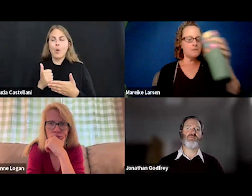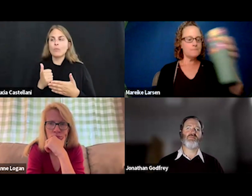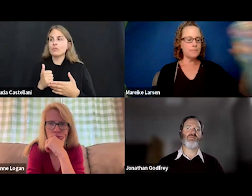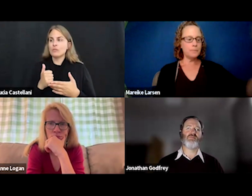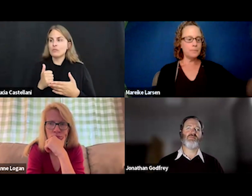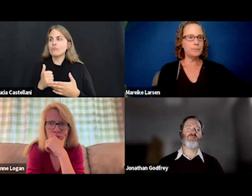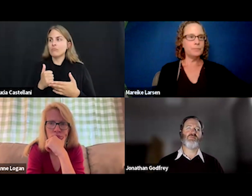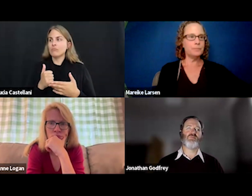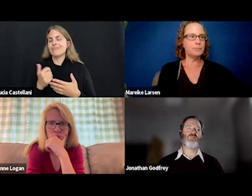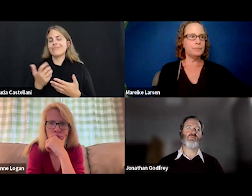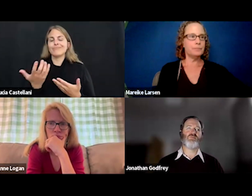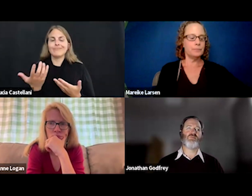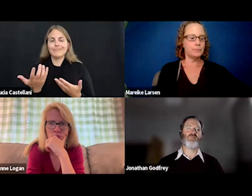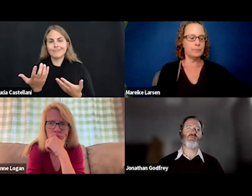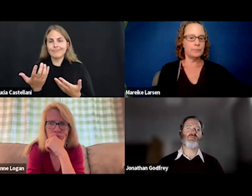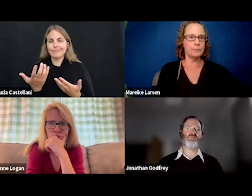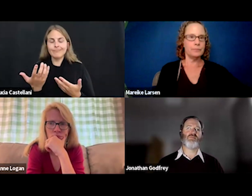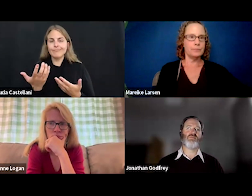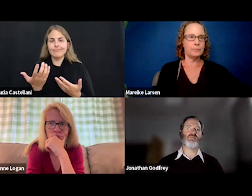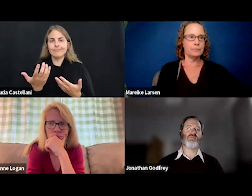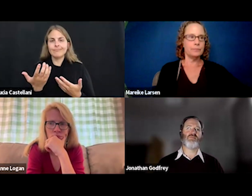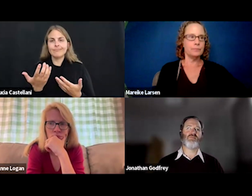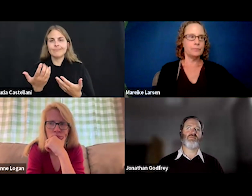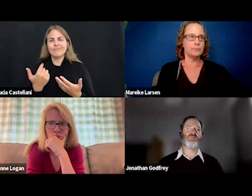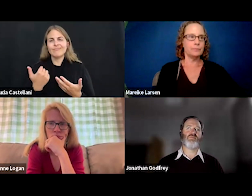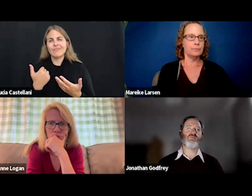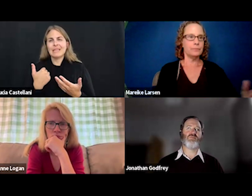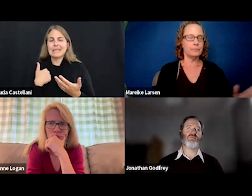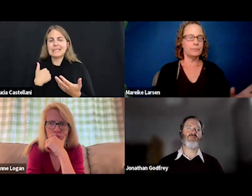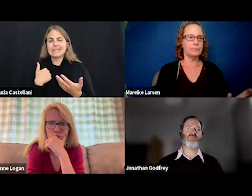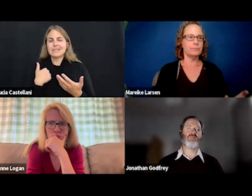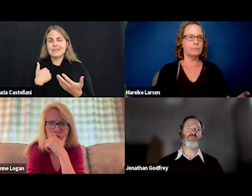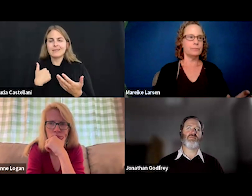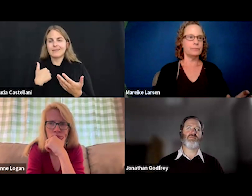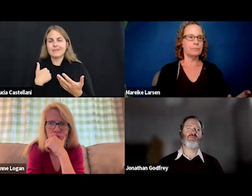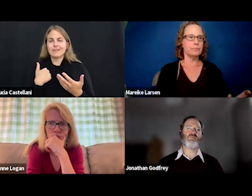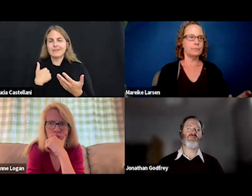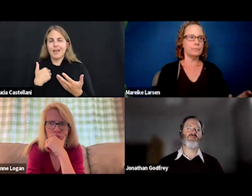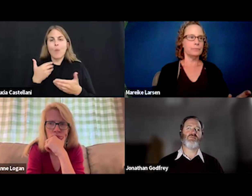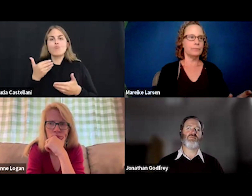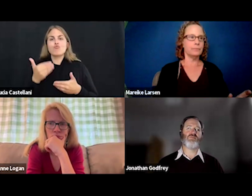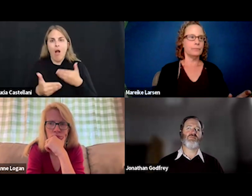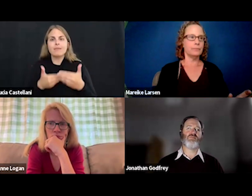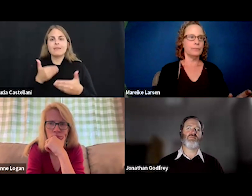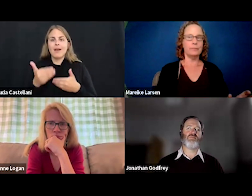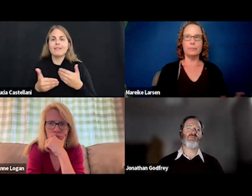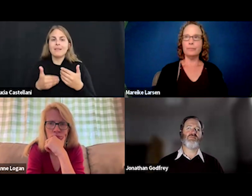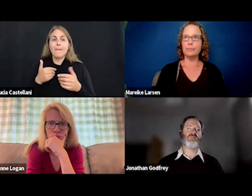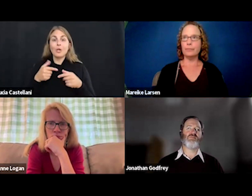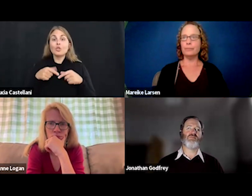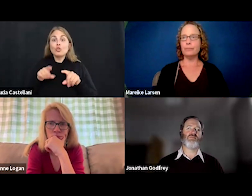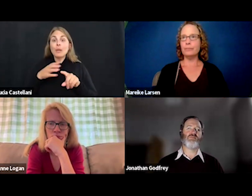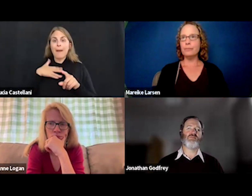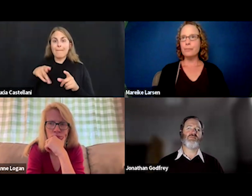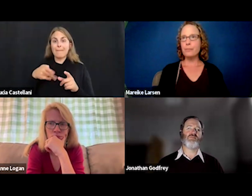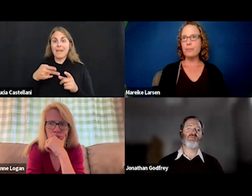this has been a growing process. But in the later years of my PhD, I've had friends and colleagues who